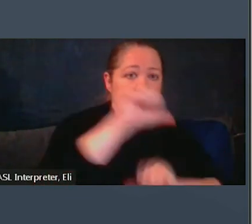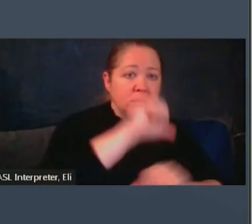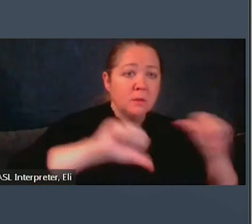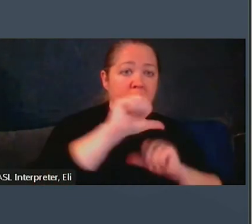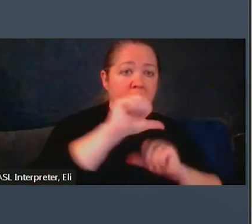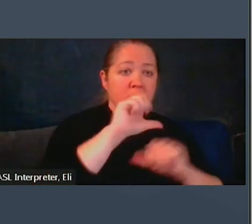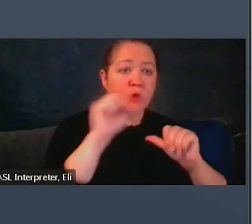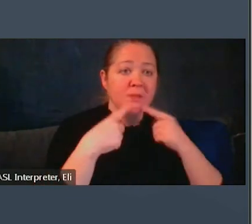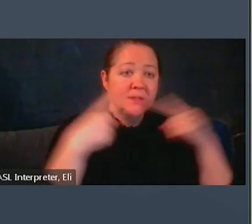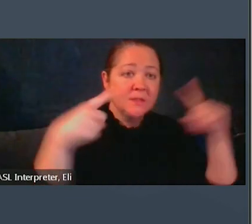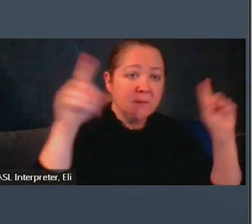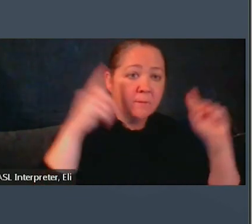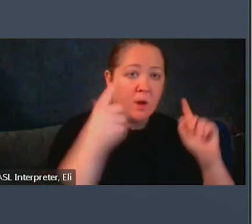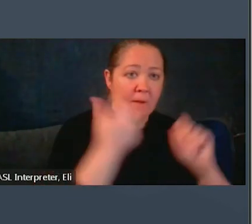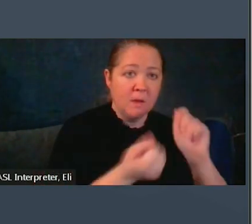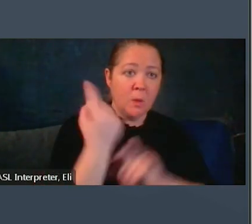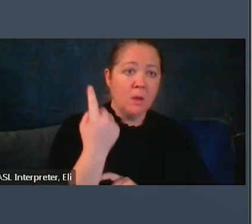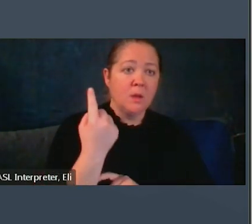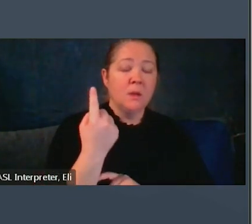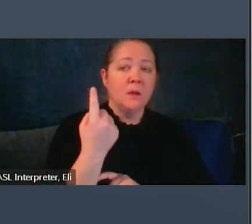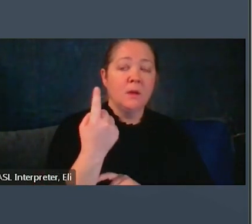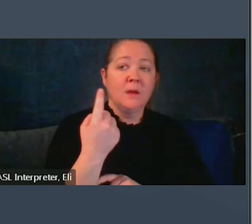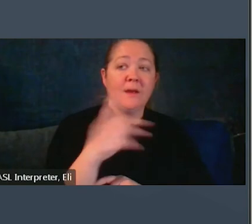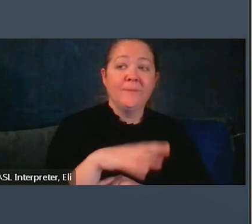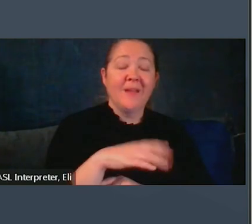The entrance is a problem. The current inches is a problem,